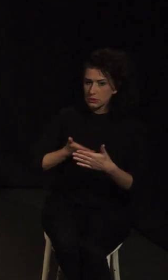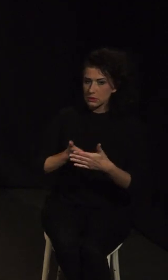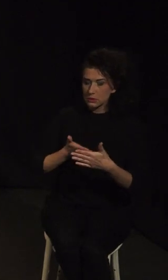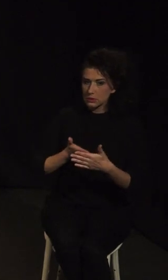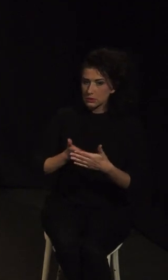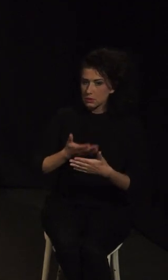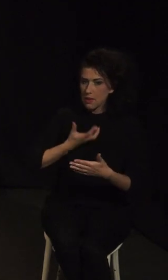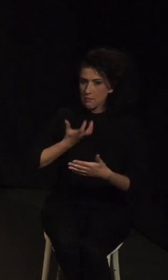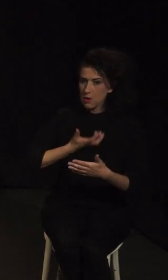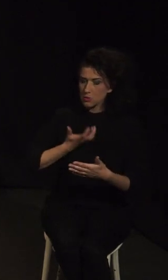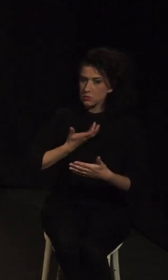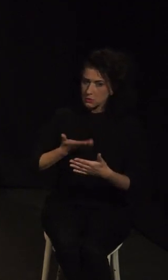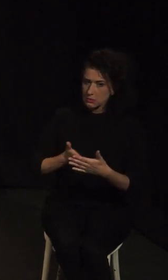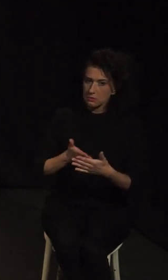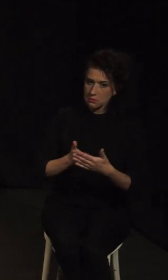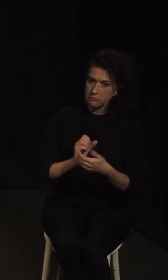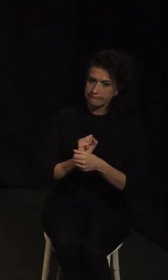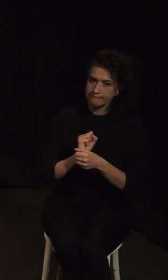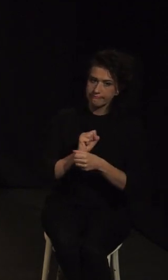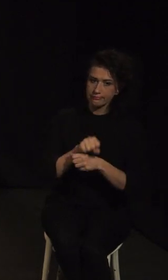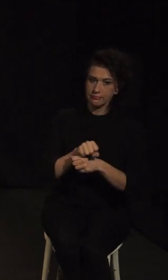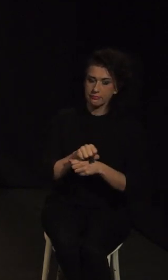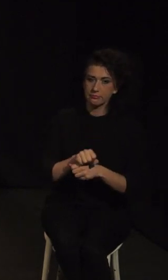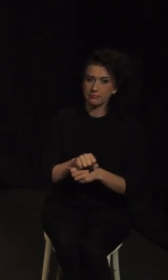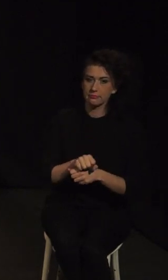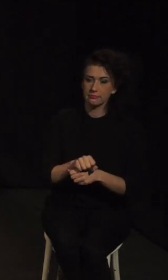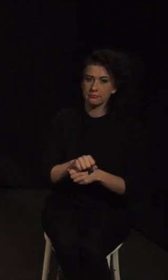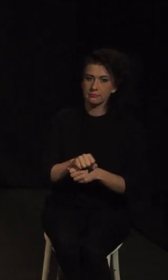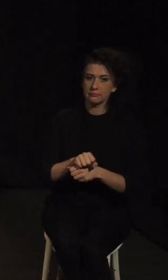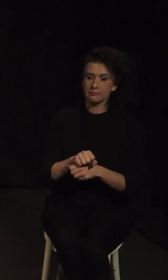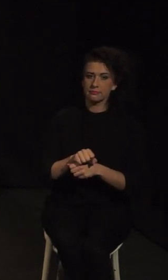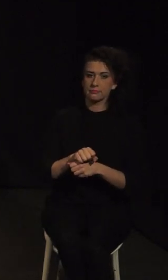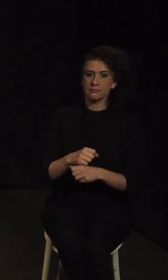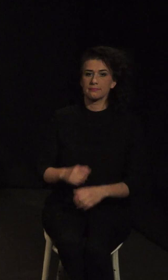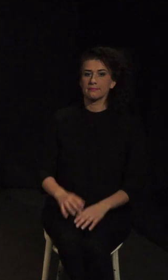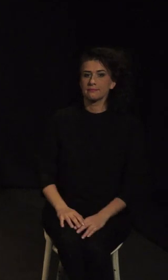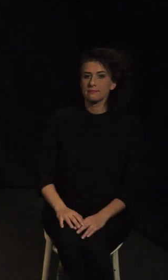These emotions made this world form one whole.